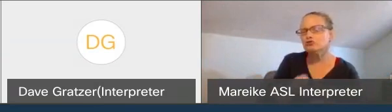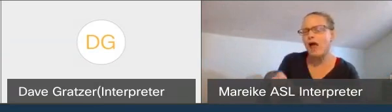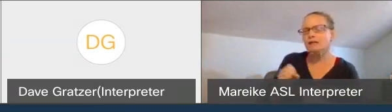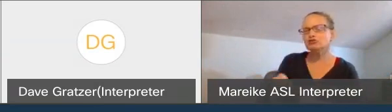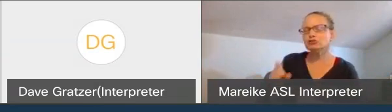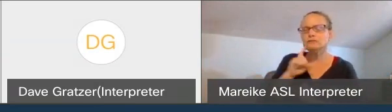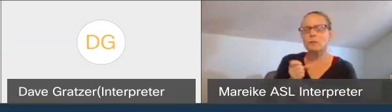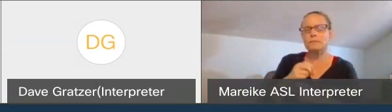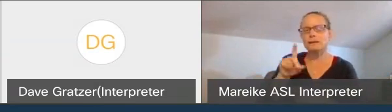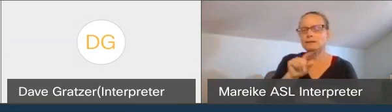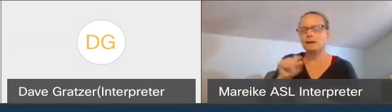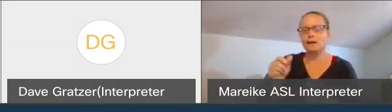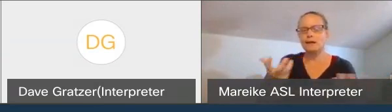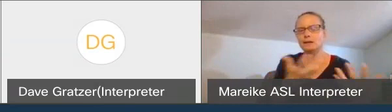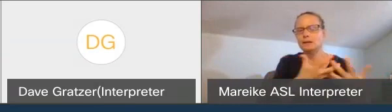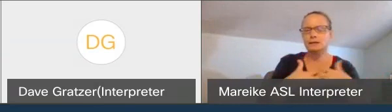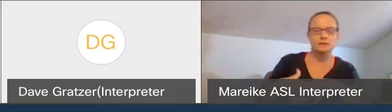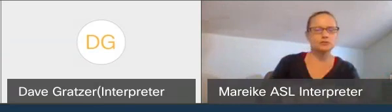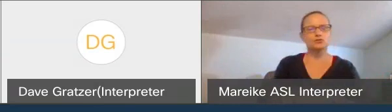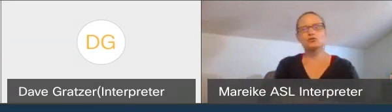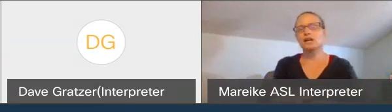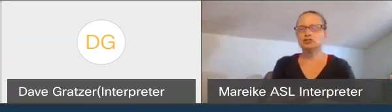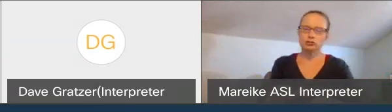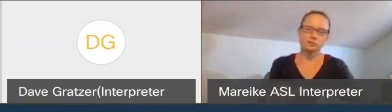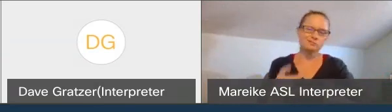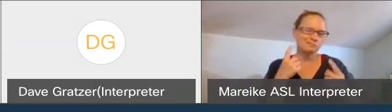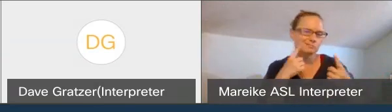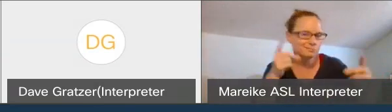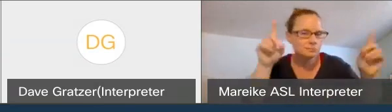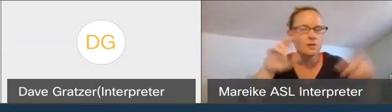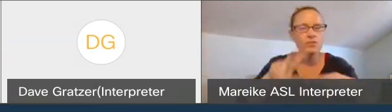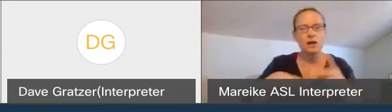data integration possible that--the--the kind of data integration that is necessary